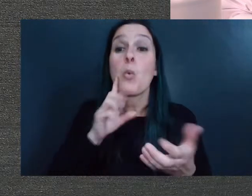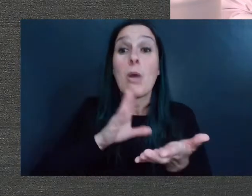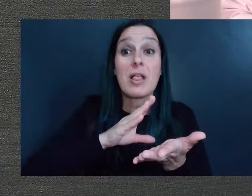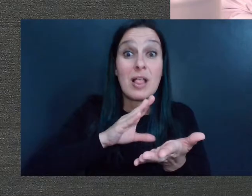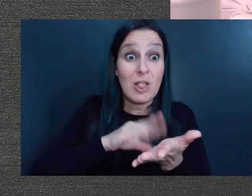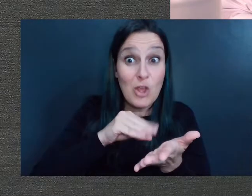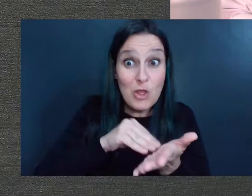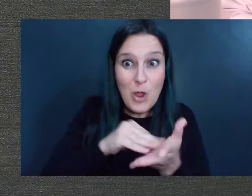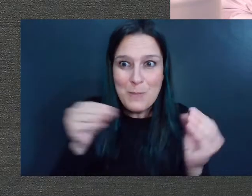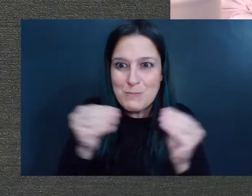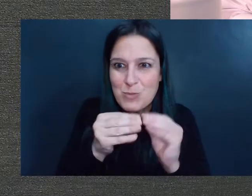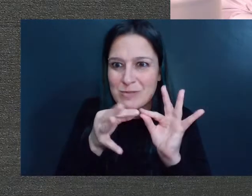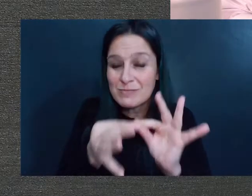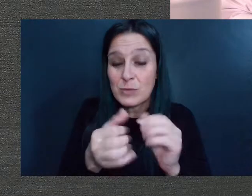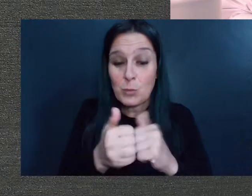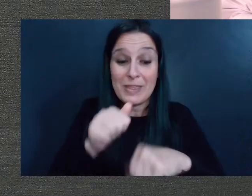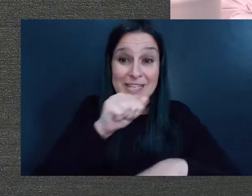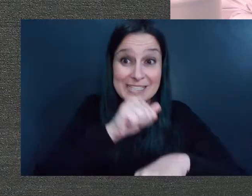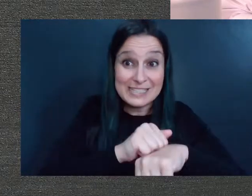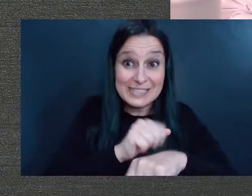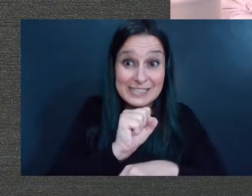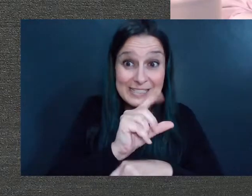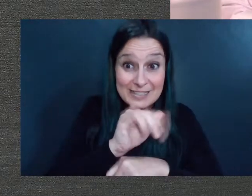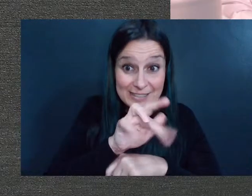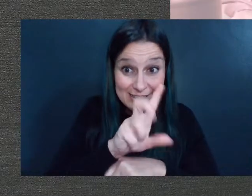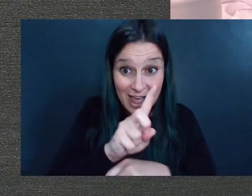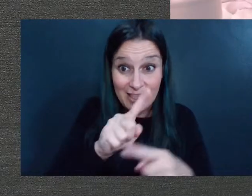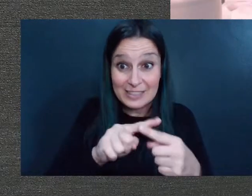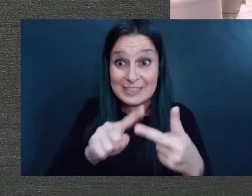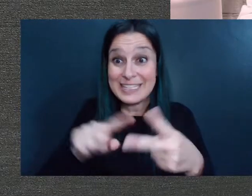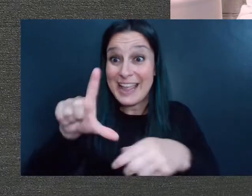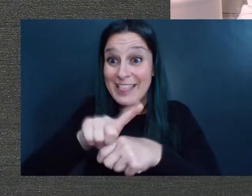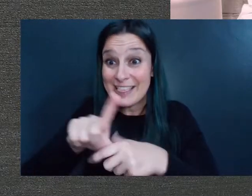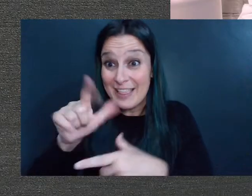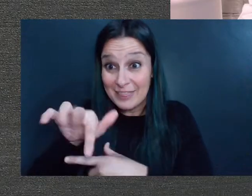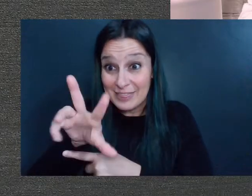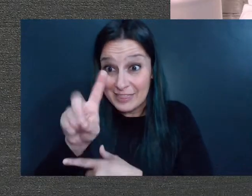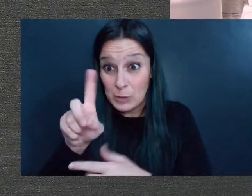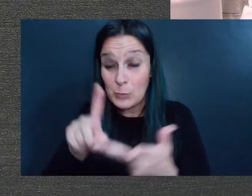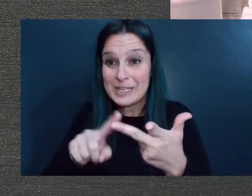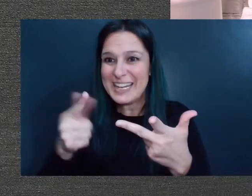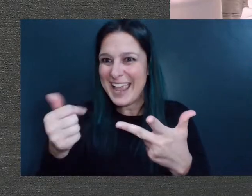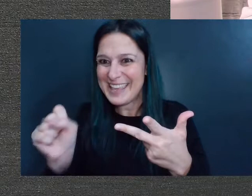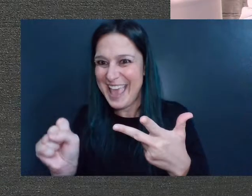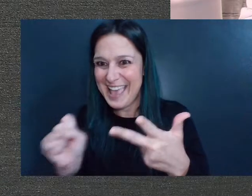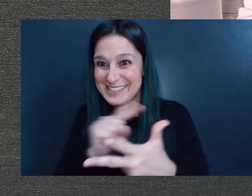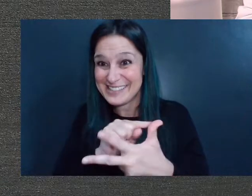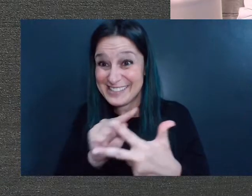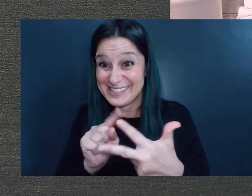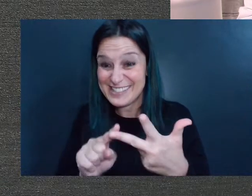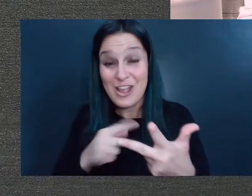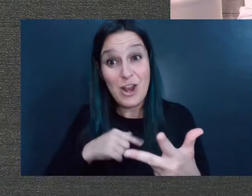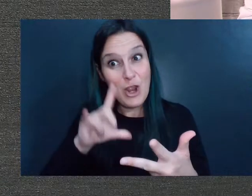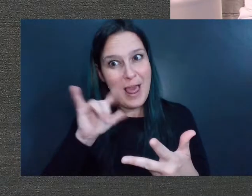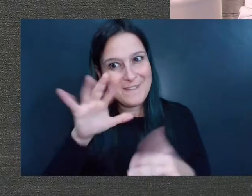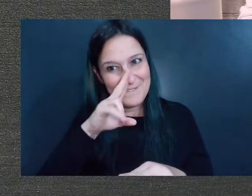about solid, liquid, and gas. Okay, so this looks really fun, doesn't it? I'm so excited.